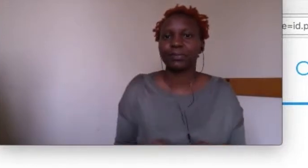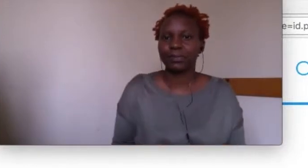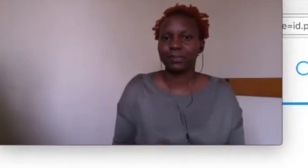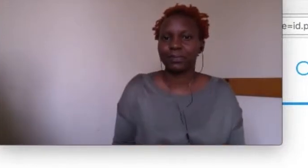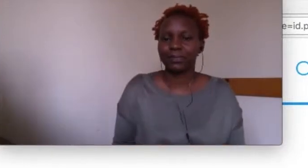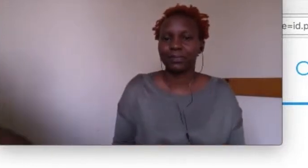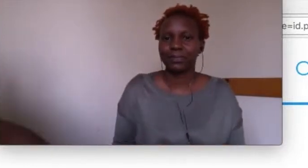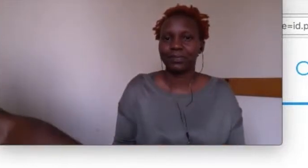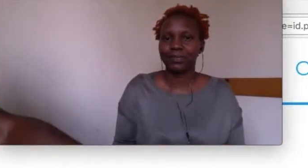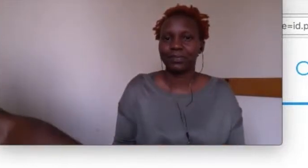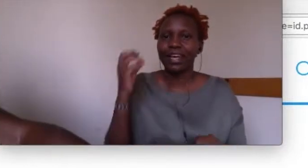Hudson, here you go